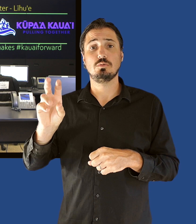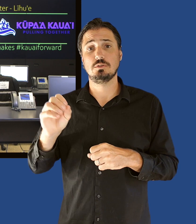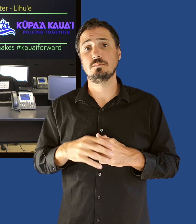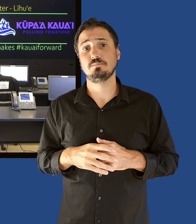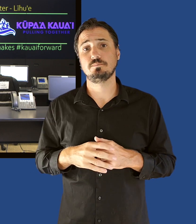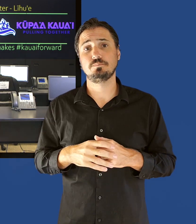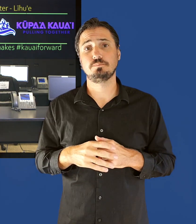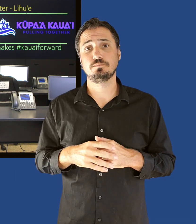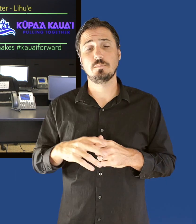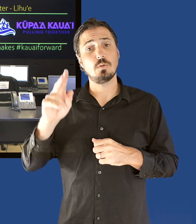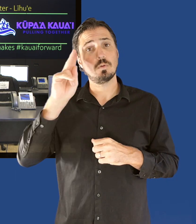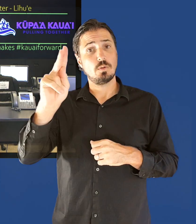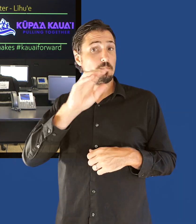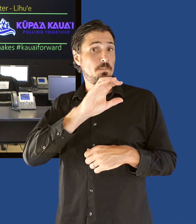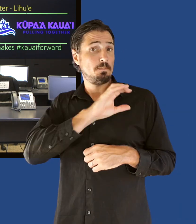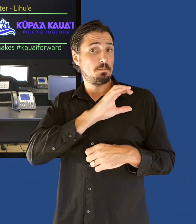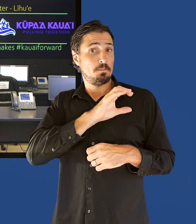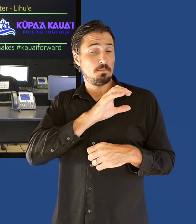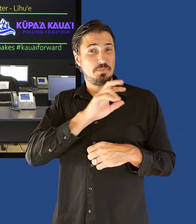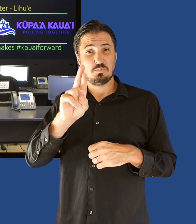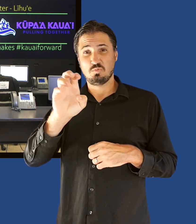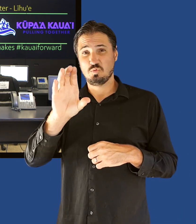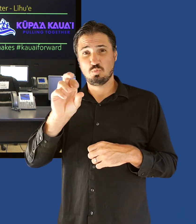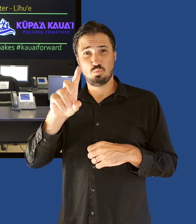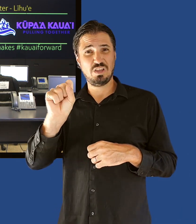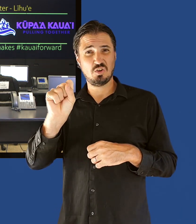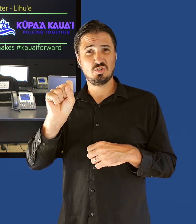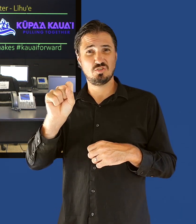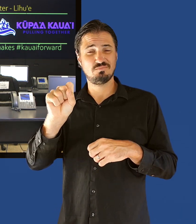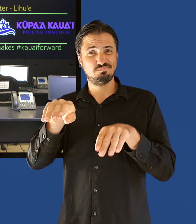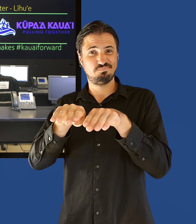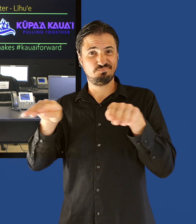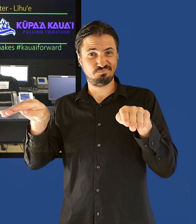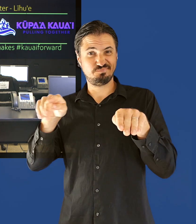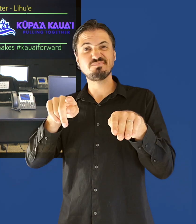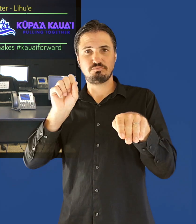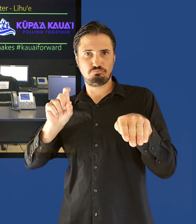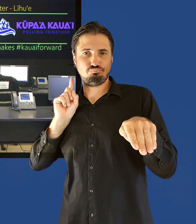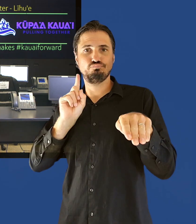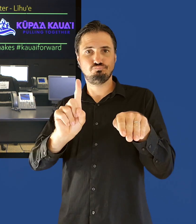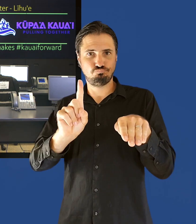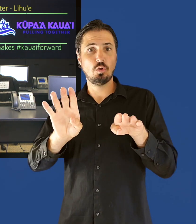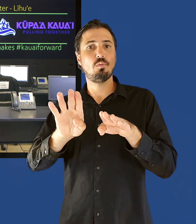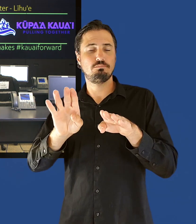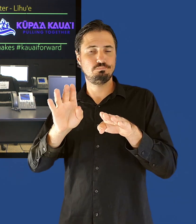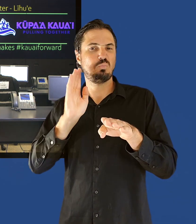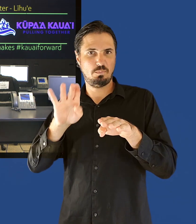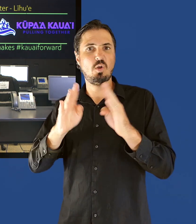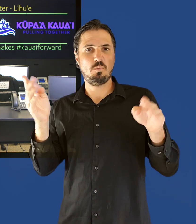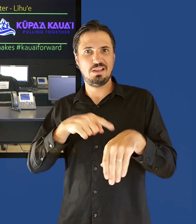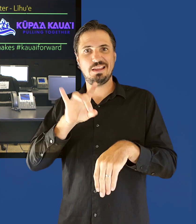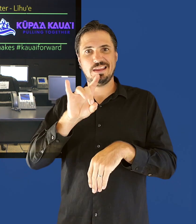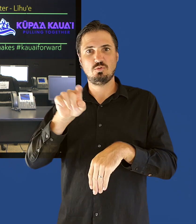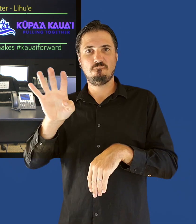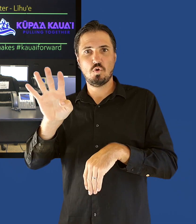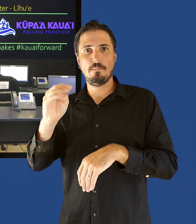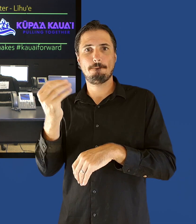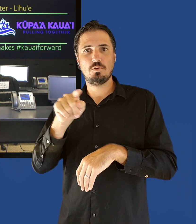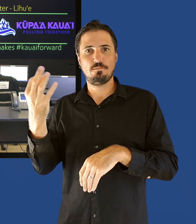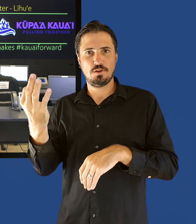The Kaua‘i Police Department Records Section window is again open for walk-up service from 8 a.m. to 4 p.m., Monday through Friday.